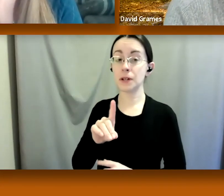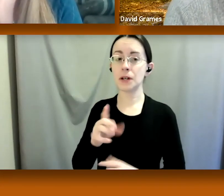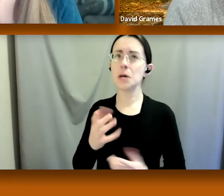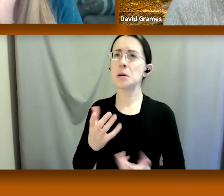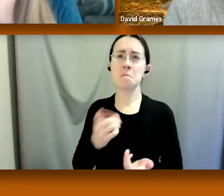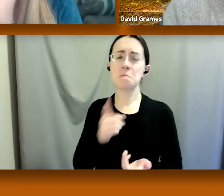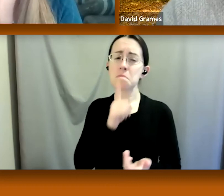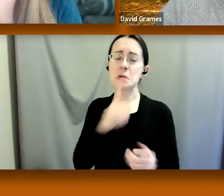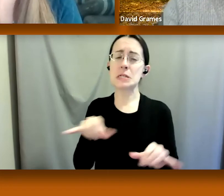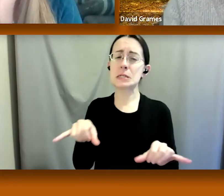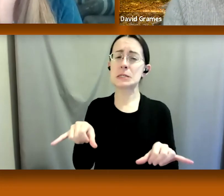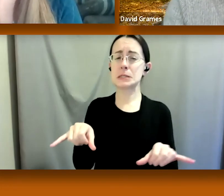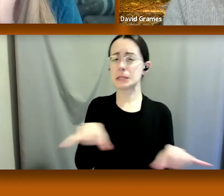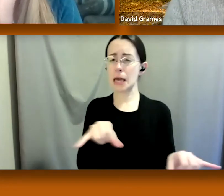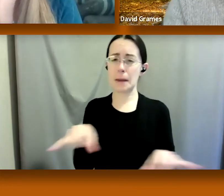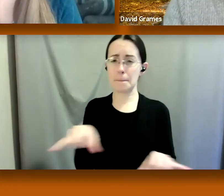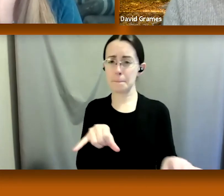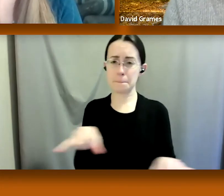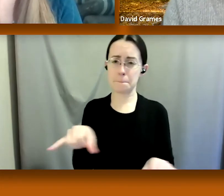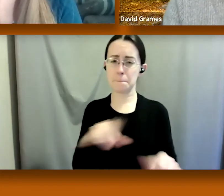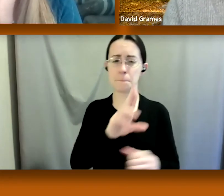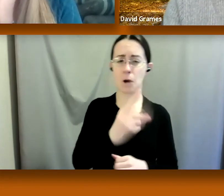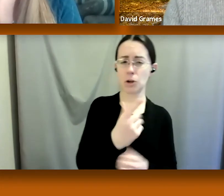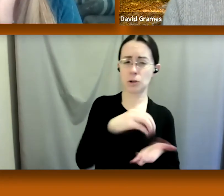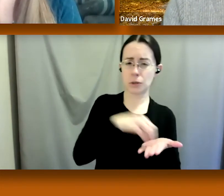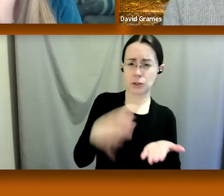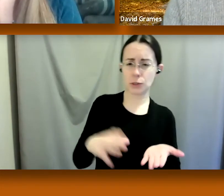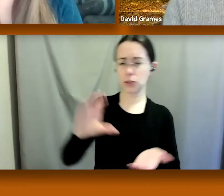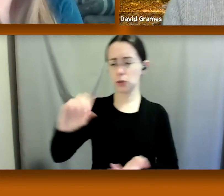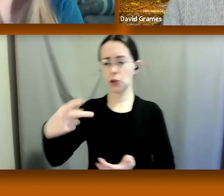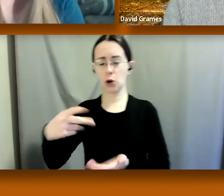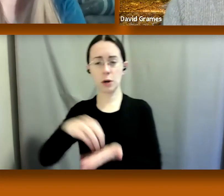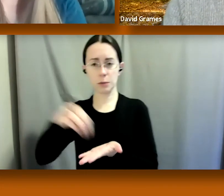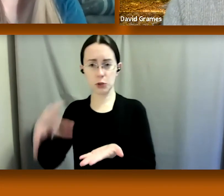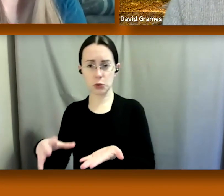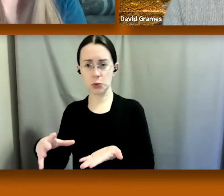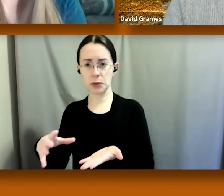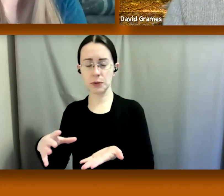as far as I know, between an undergraduate and co-op. Um, what they might have is